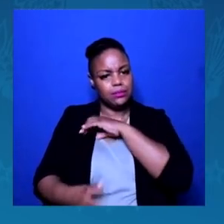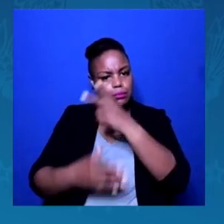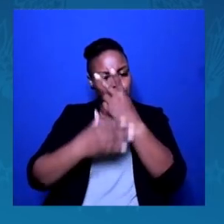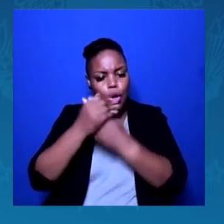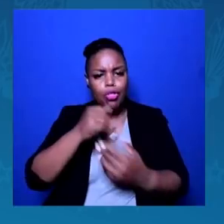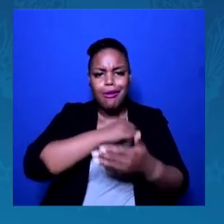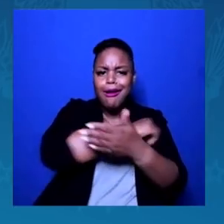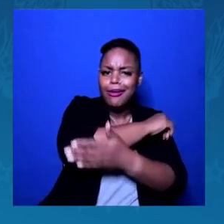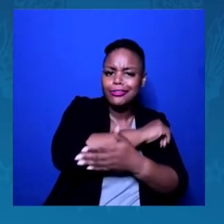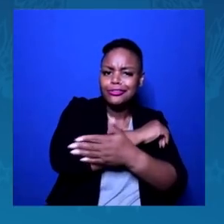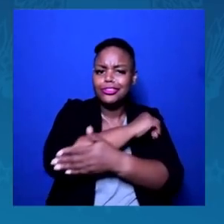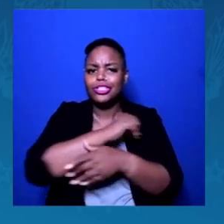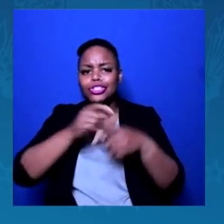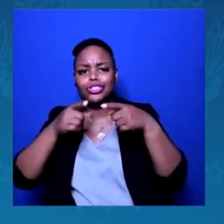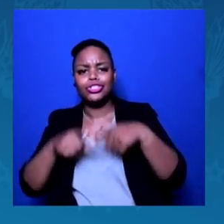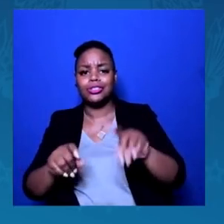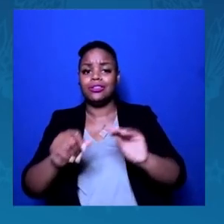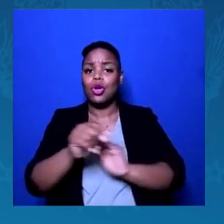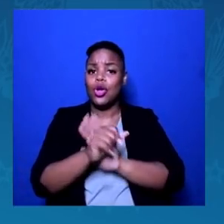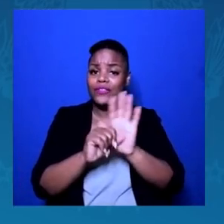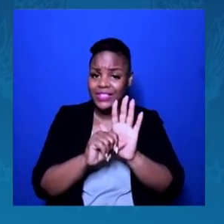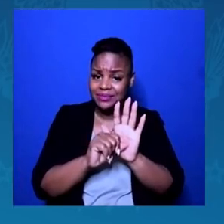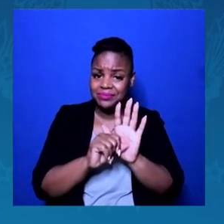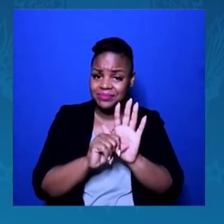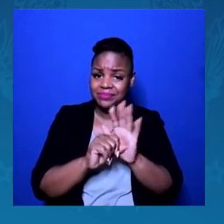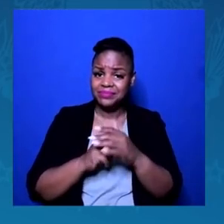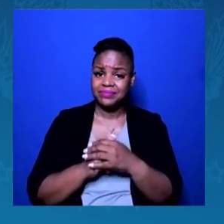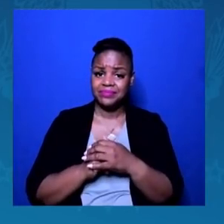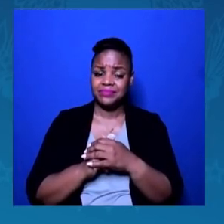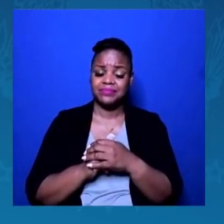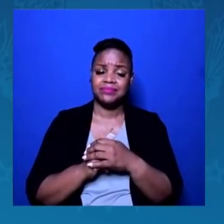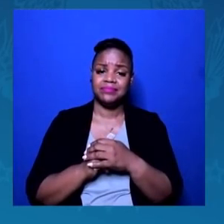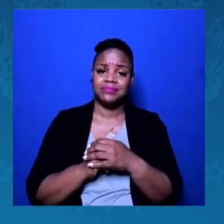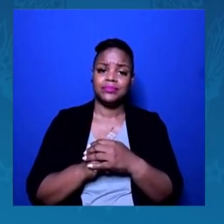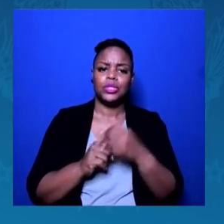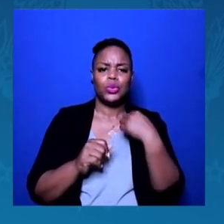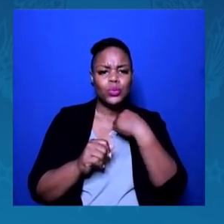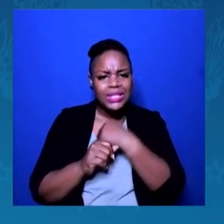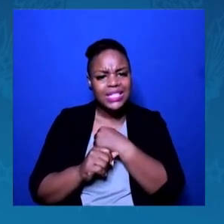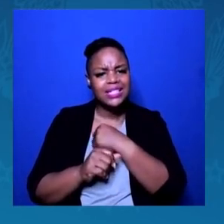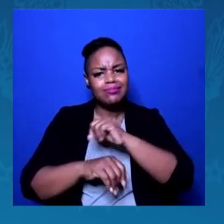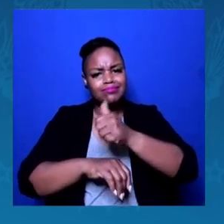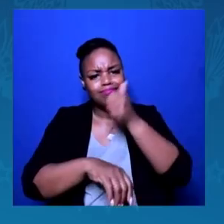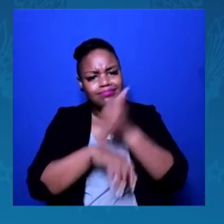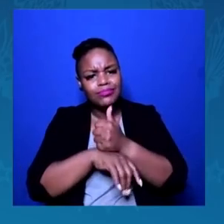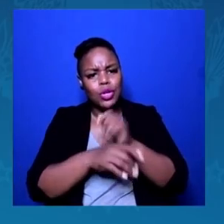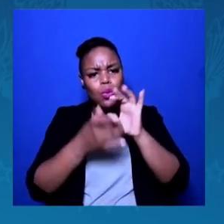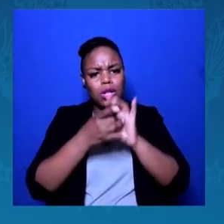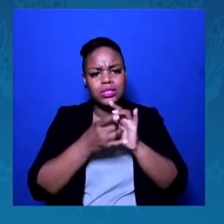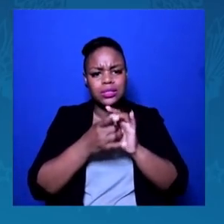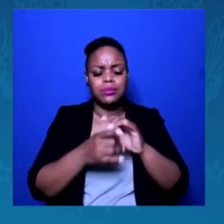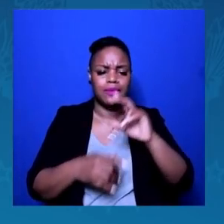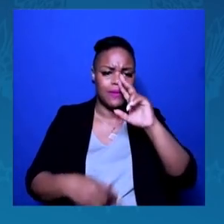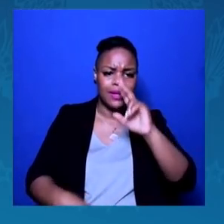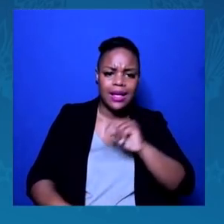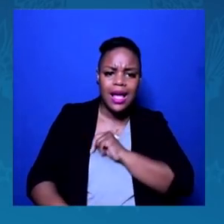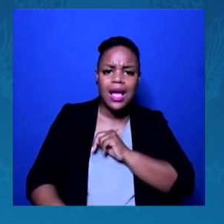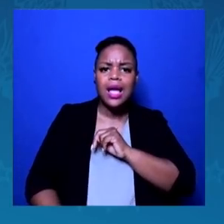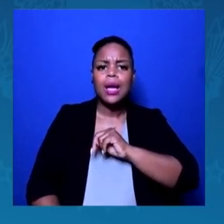We have a relationship with Vietnam when it comes to issues that relate to our economic strength,